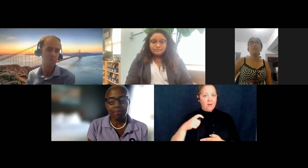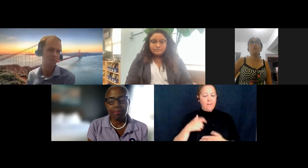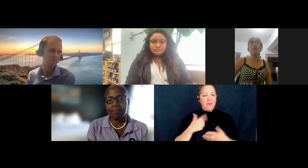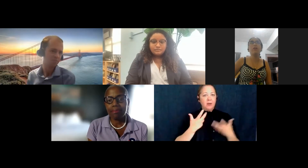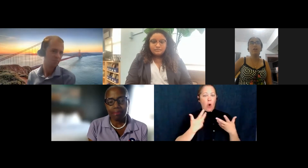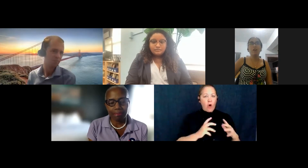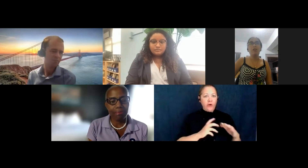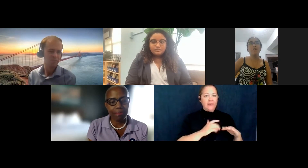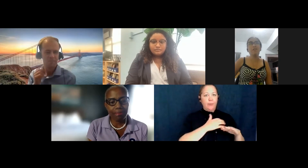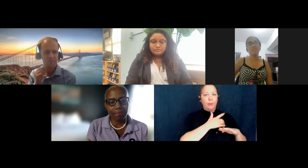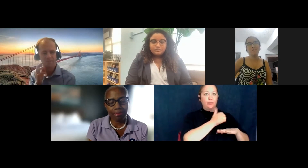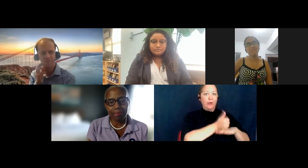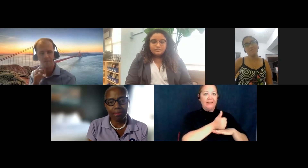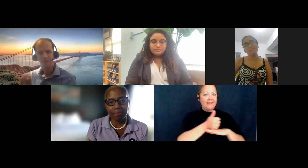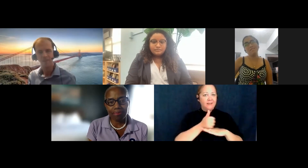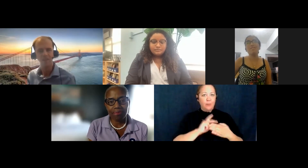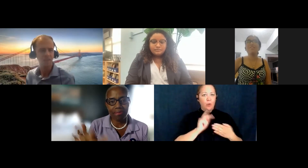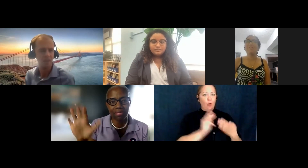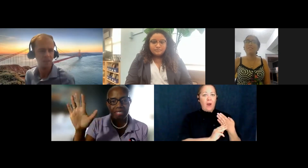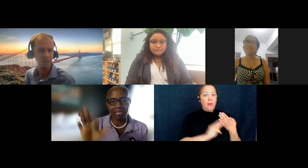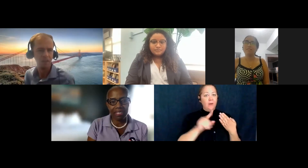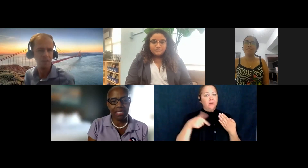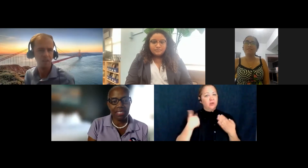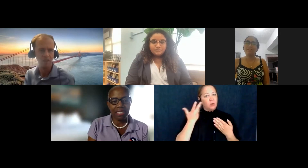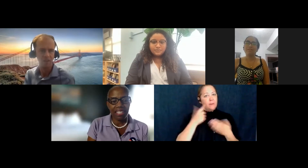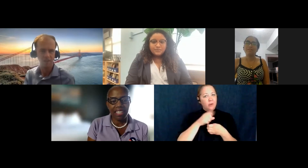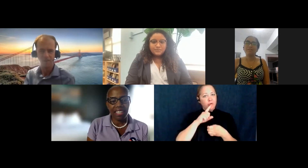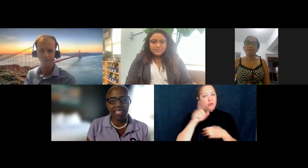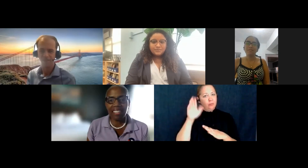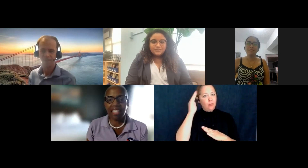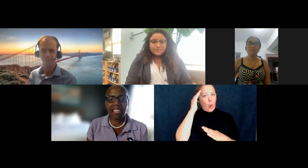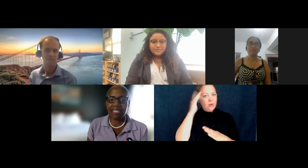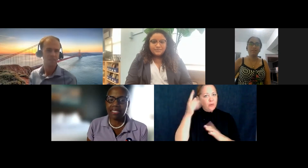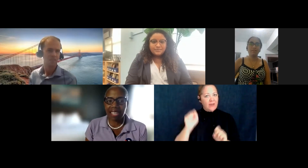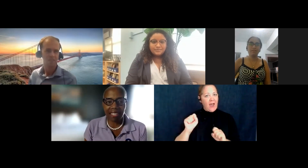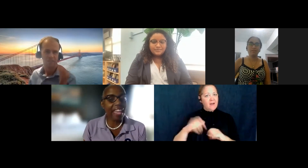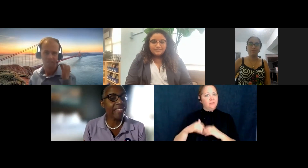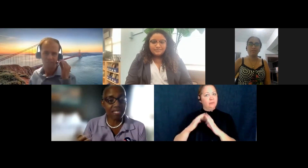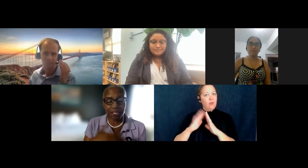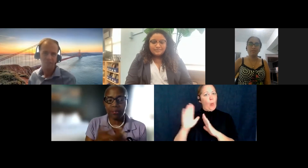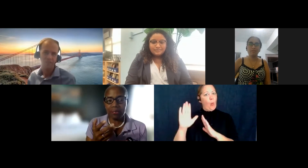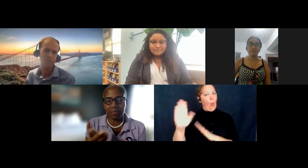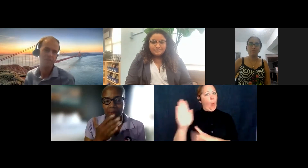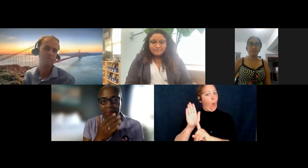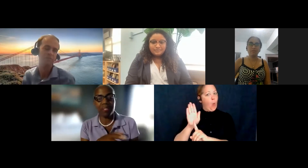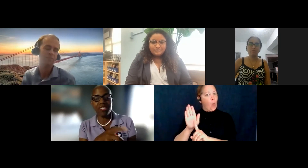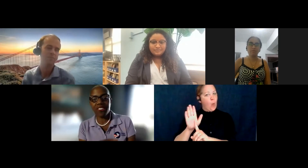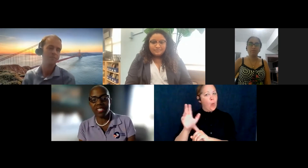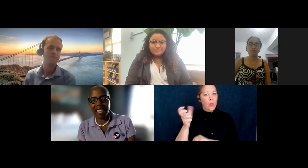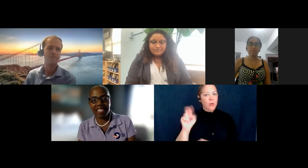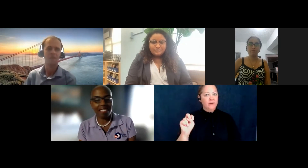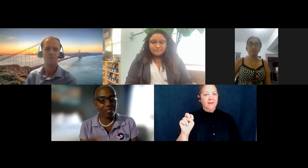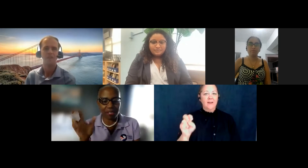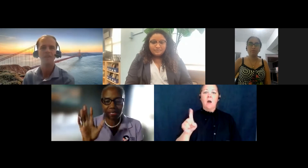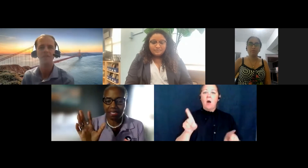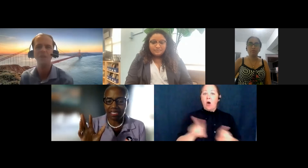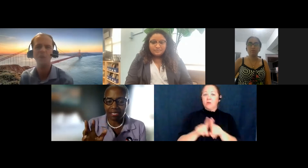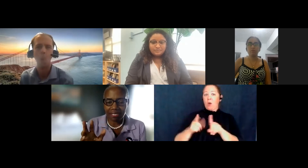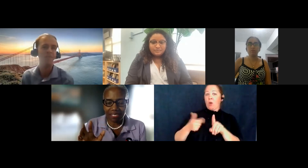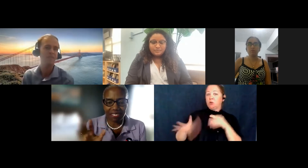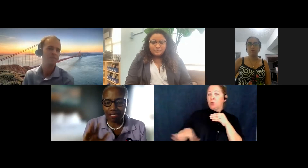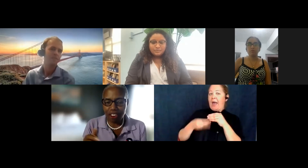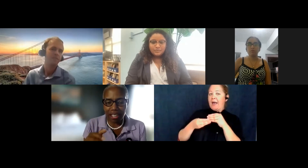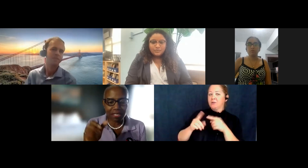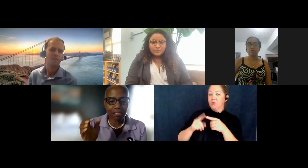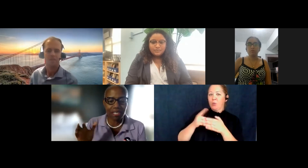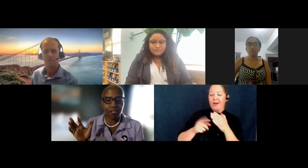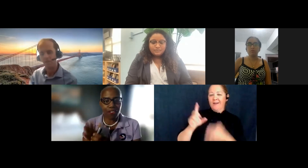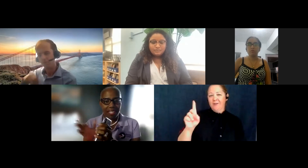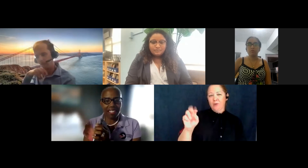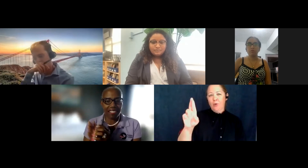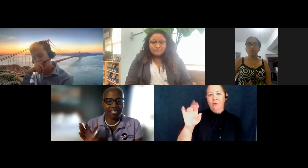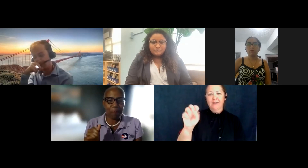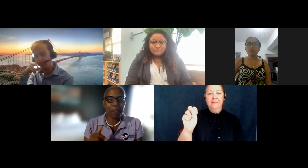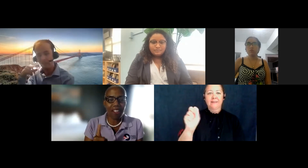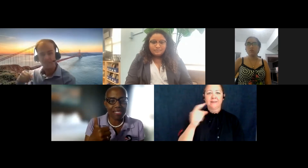Adding to it Doris, I was trying to give her an applause